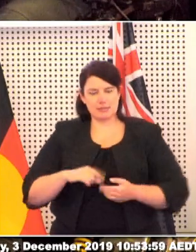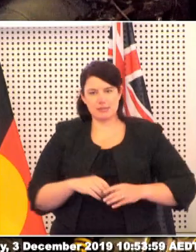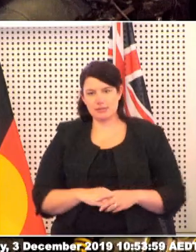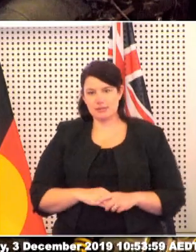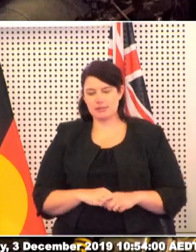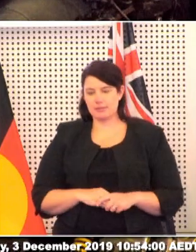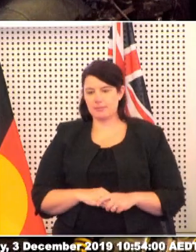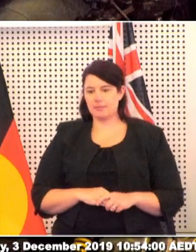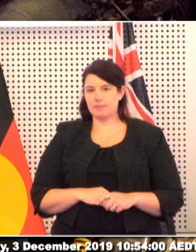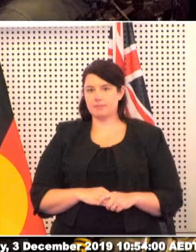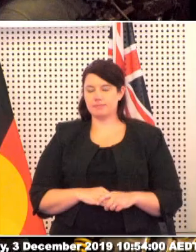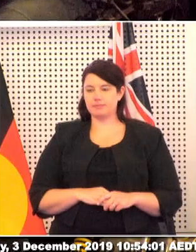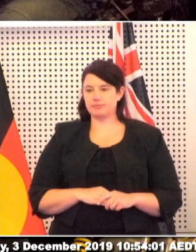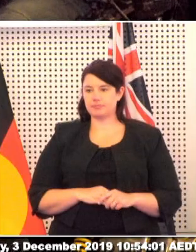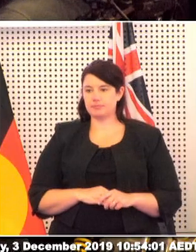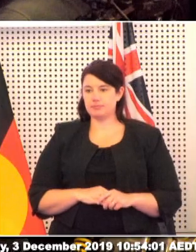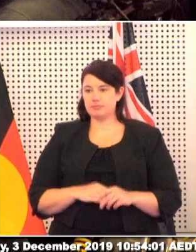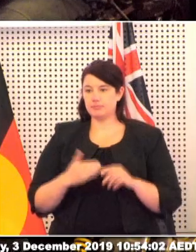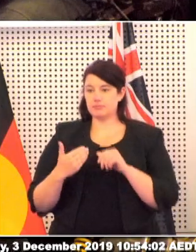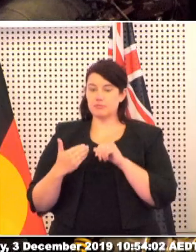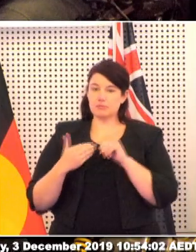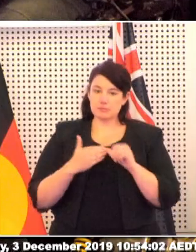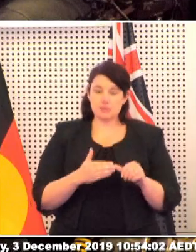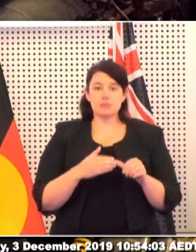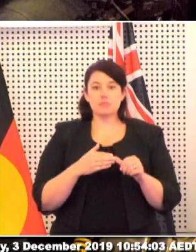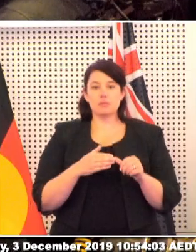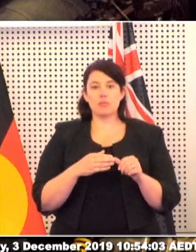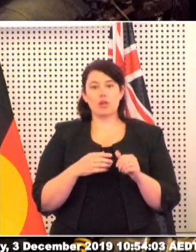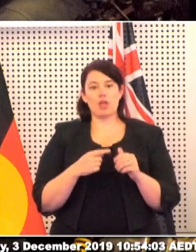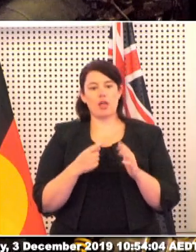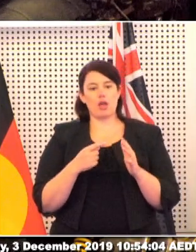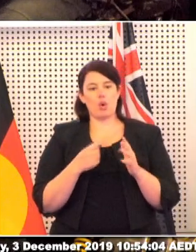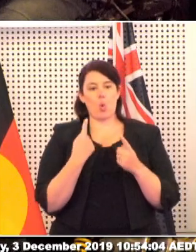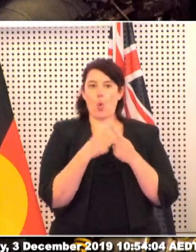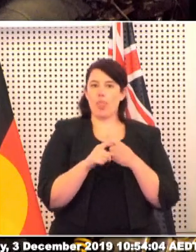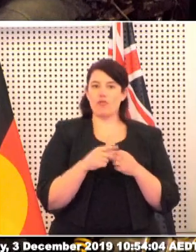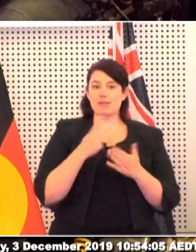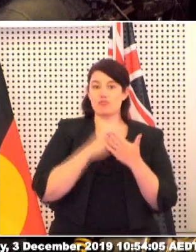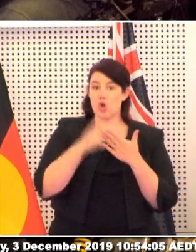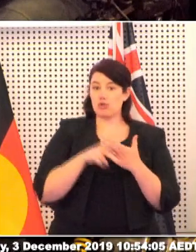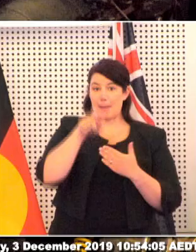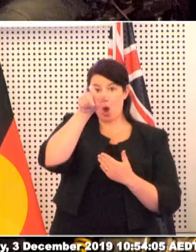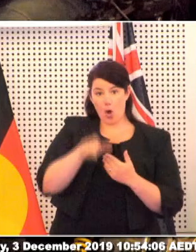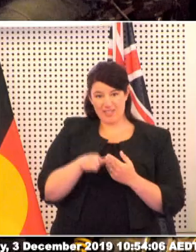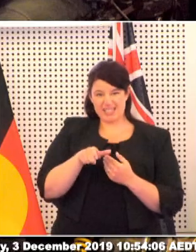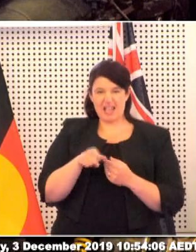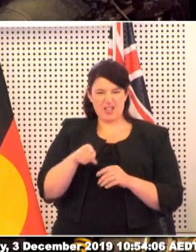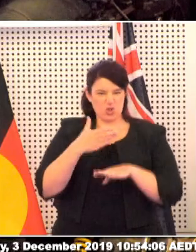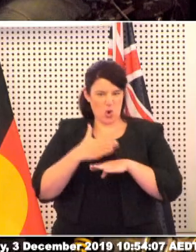So an authorised program officer is usually the person who makes some of the decisions around this.